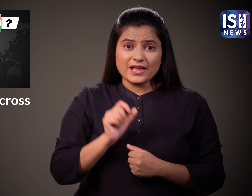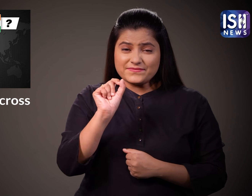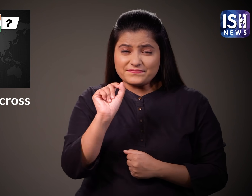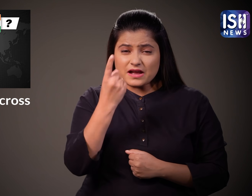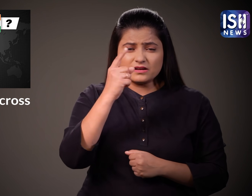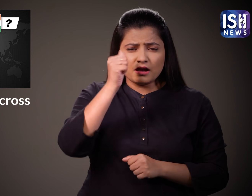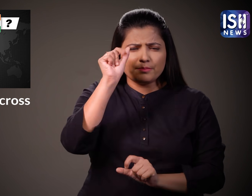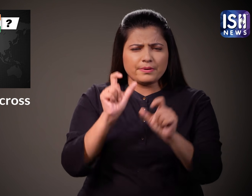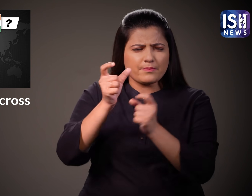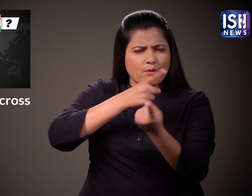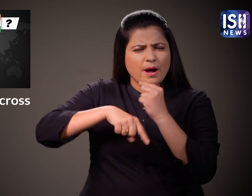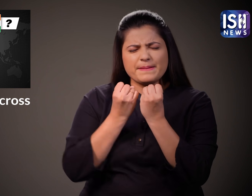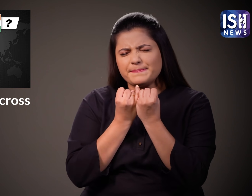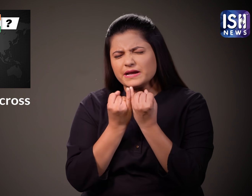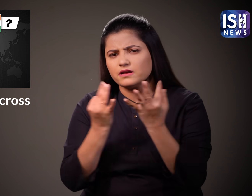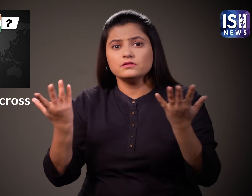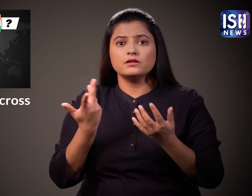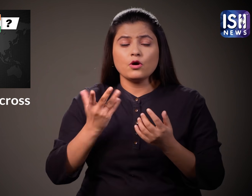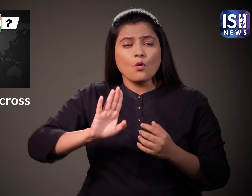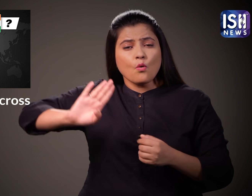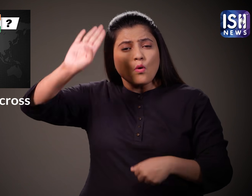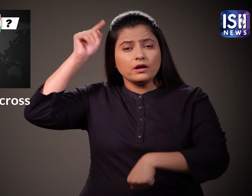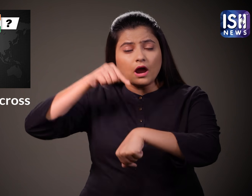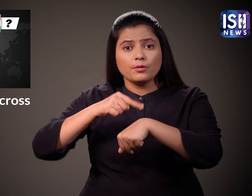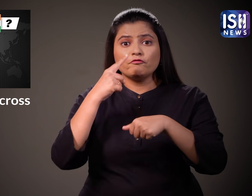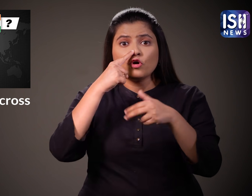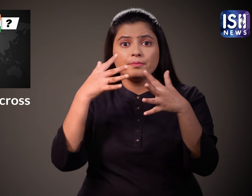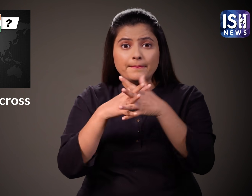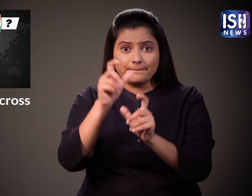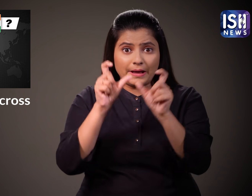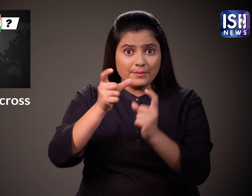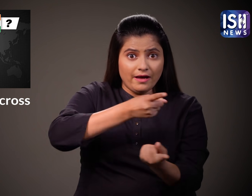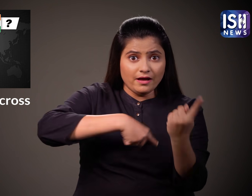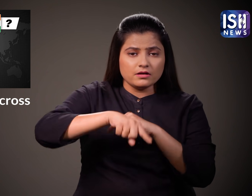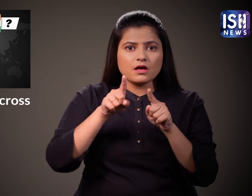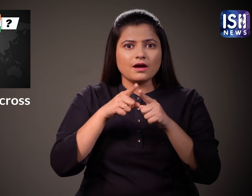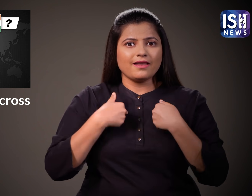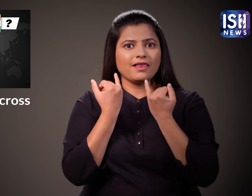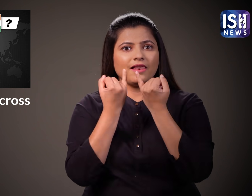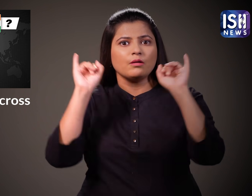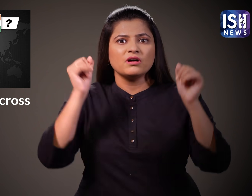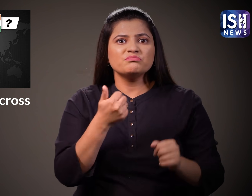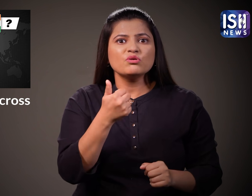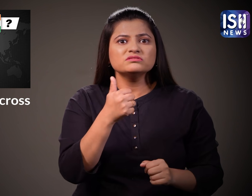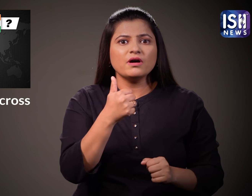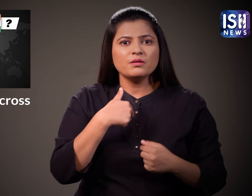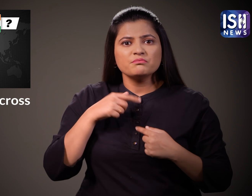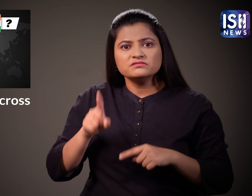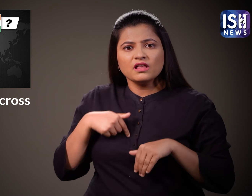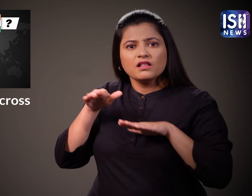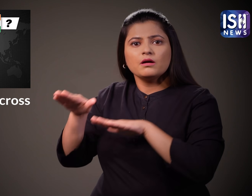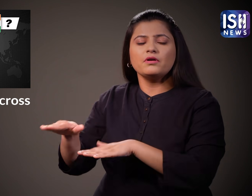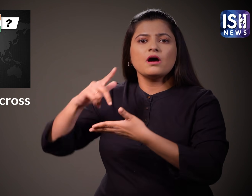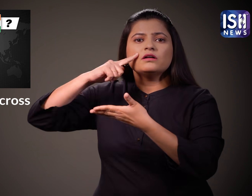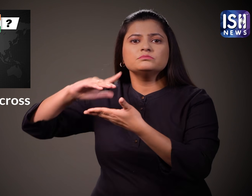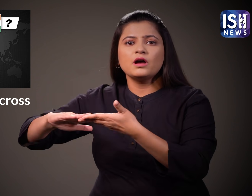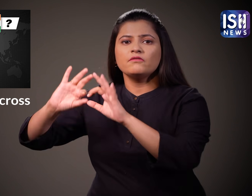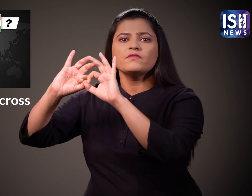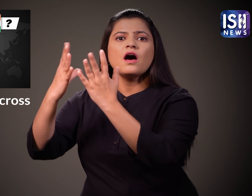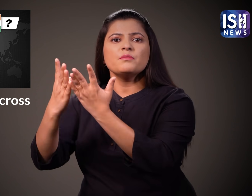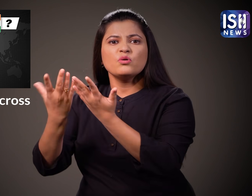1. Earlier women were dependant on their husbands and their family.